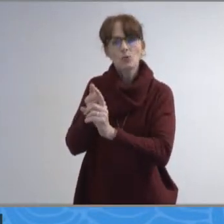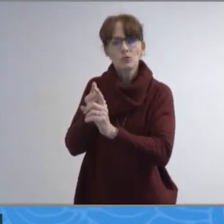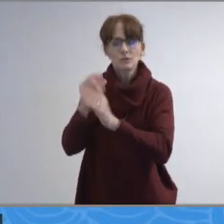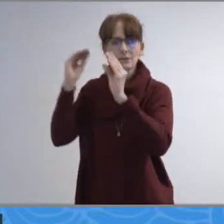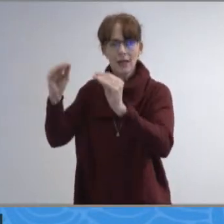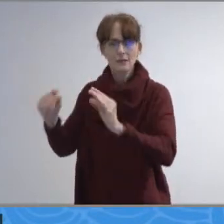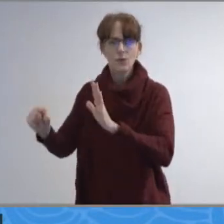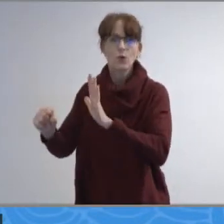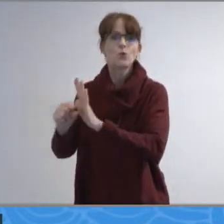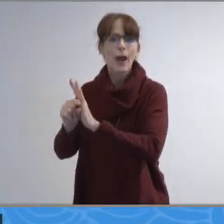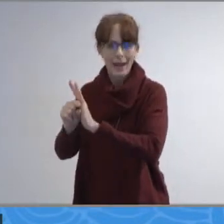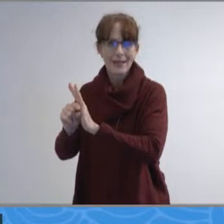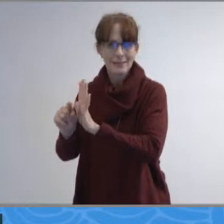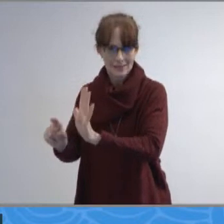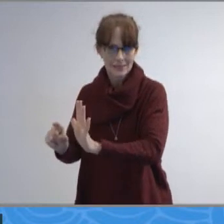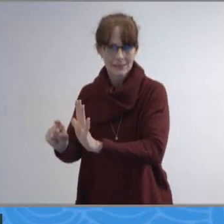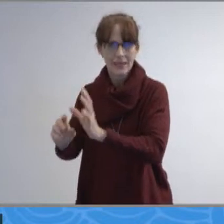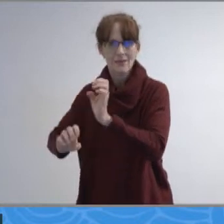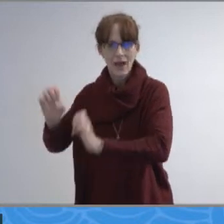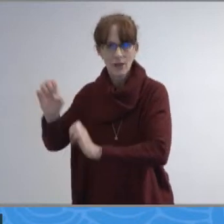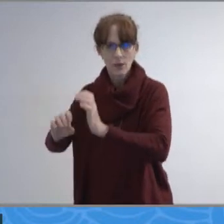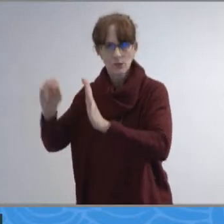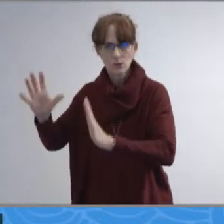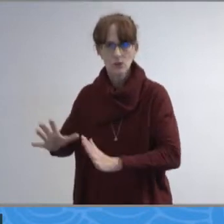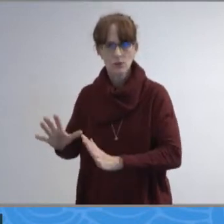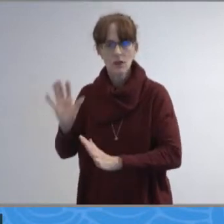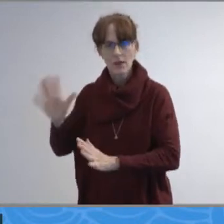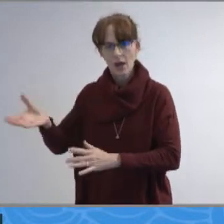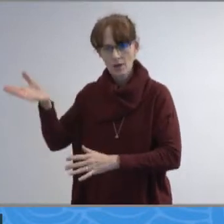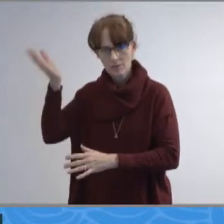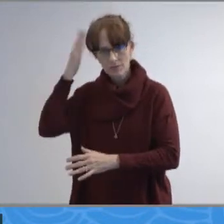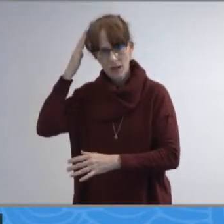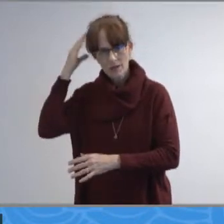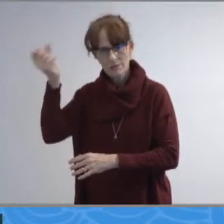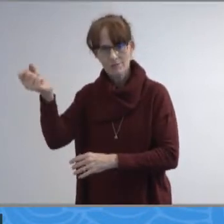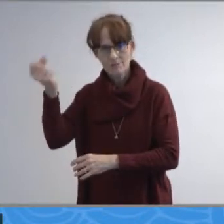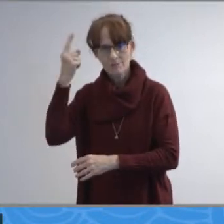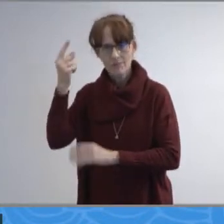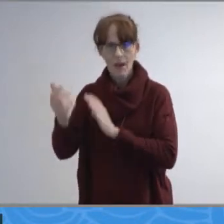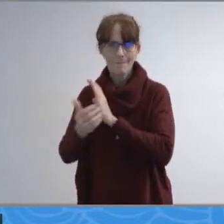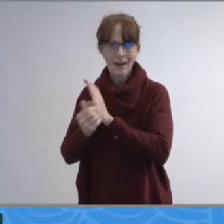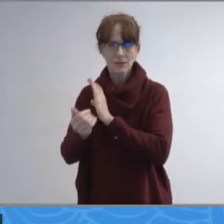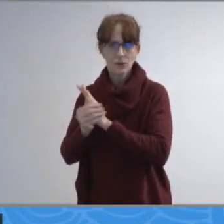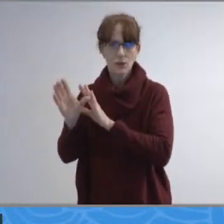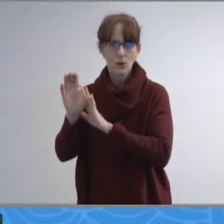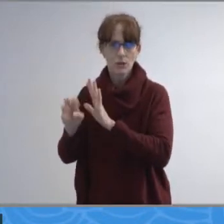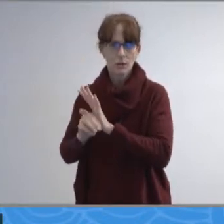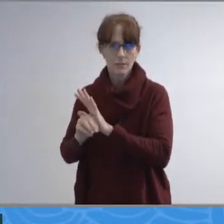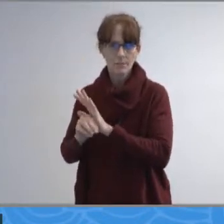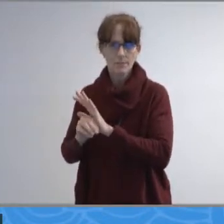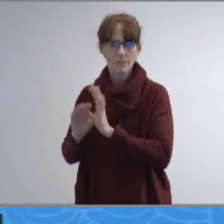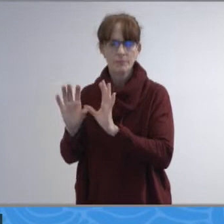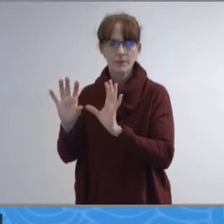and evaluating student on their knowledge and mastery of the curriculum taught within the class.